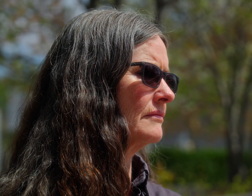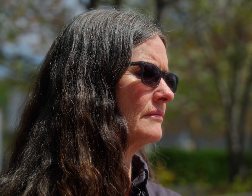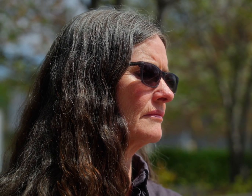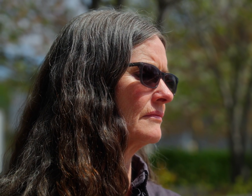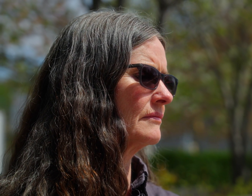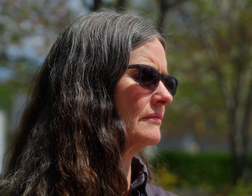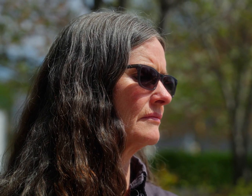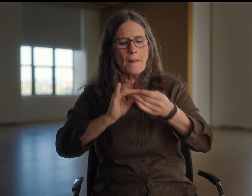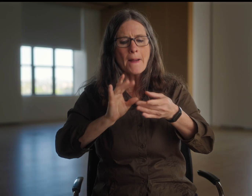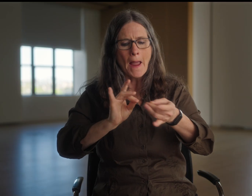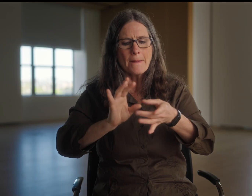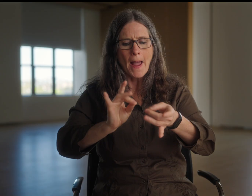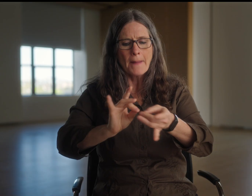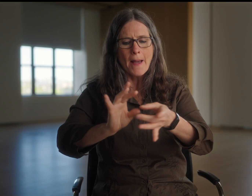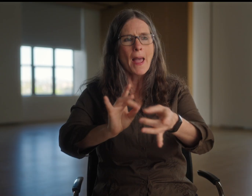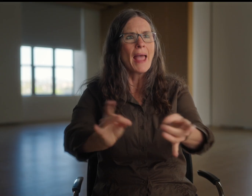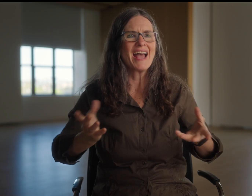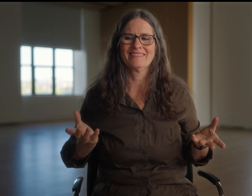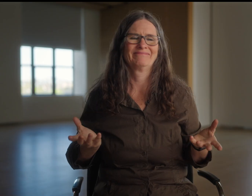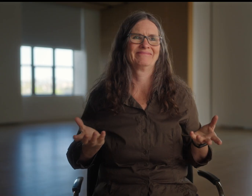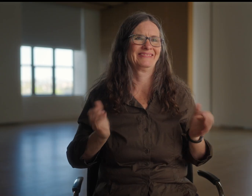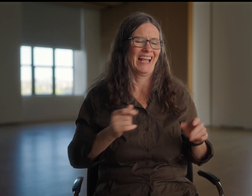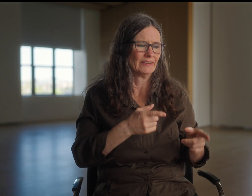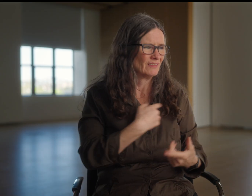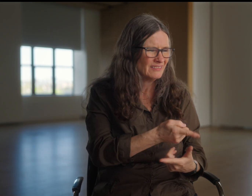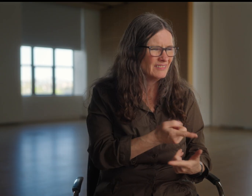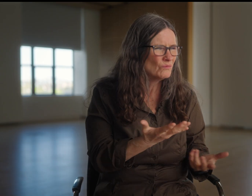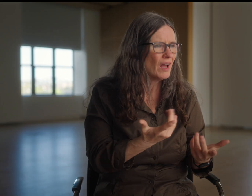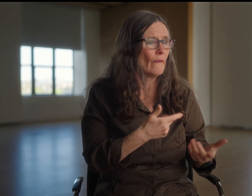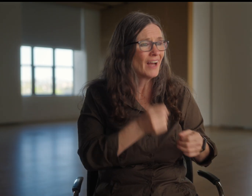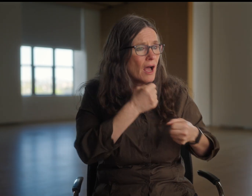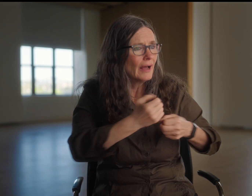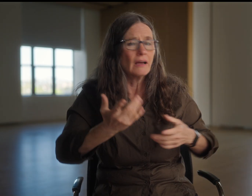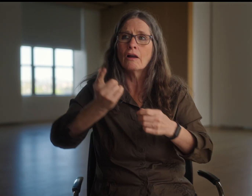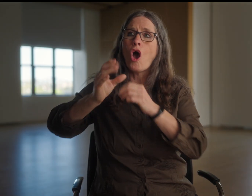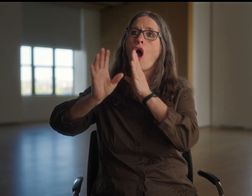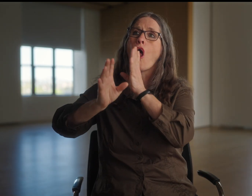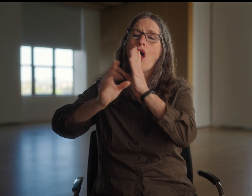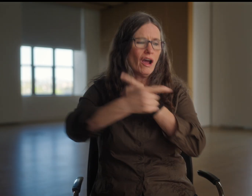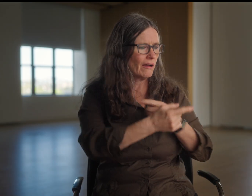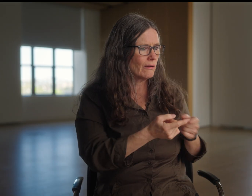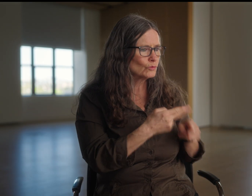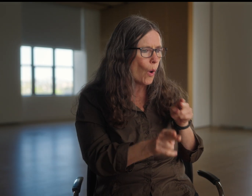partial information from them. Quick facts, really. If someone was contributing a lot to the meeting,